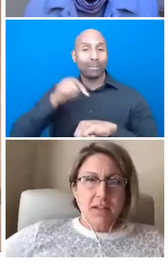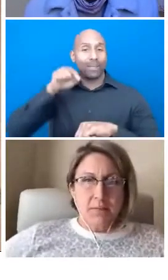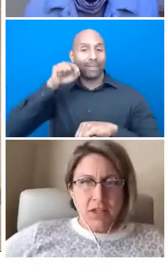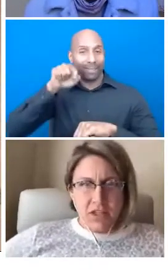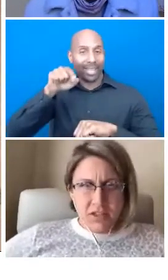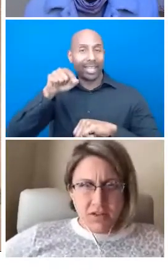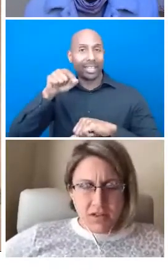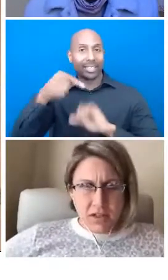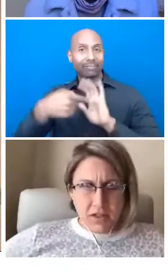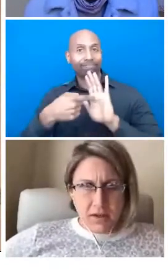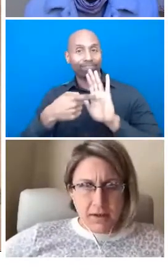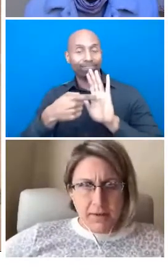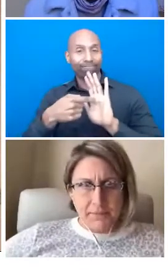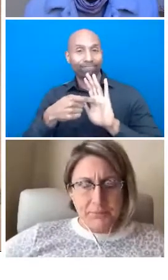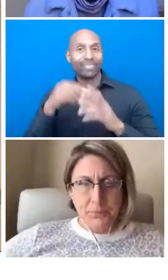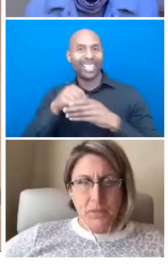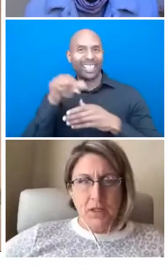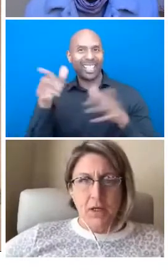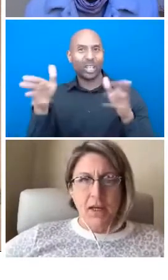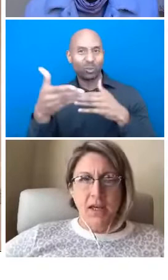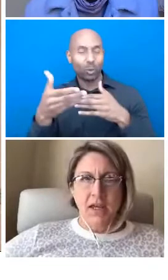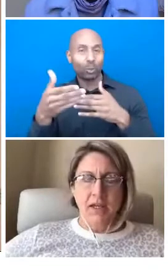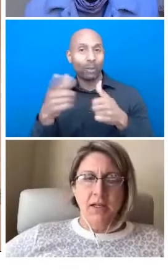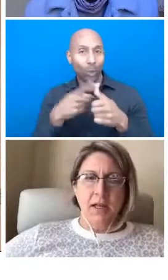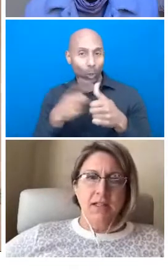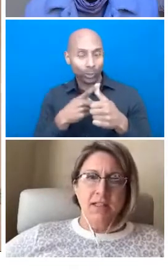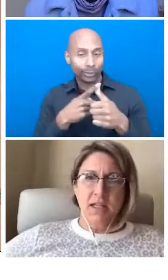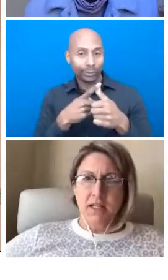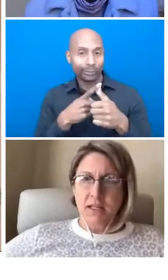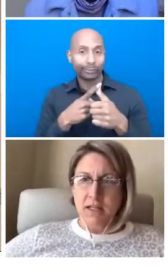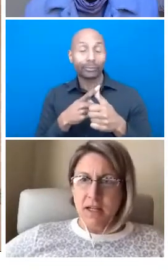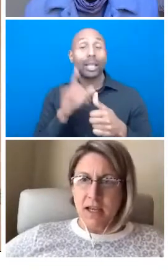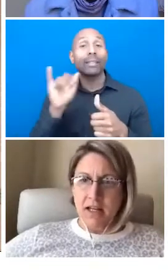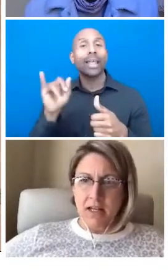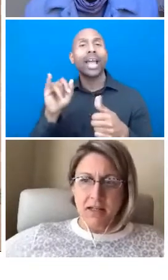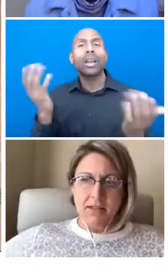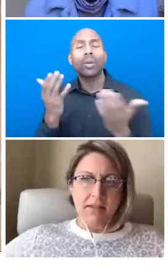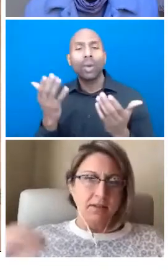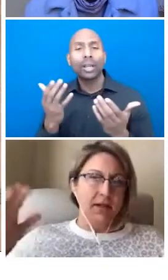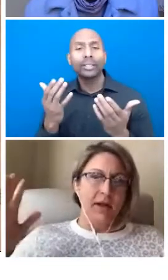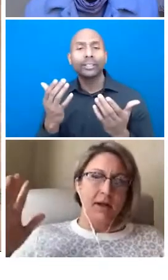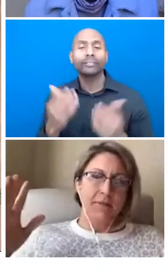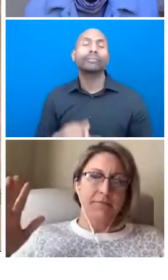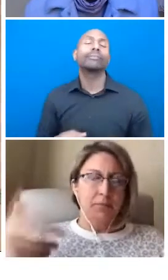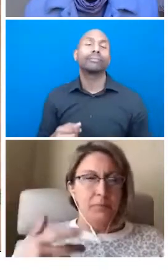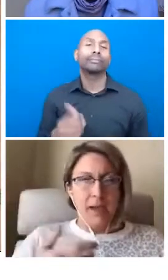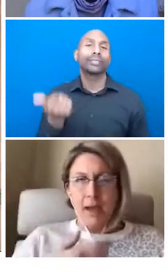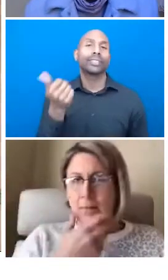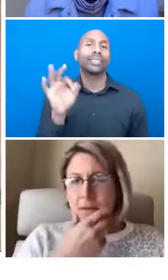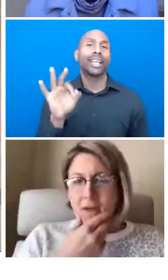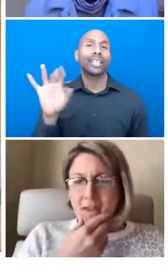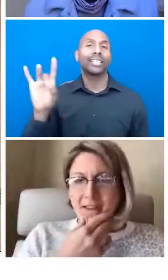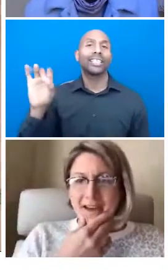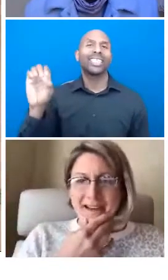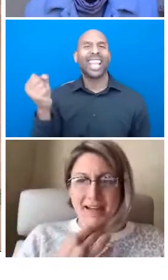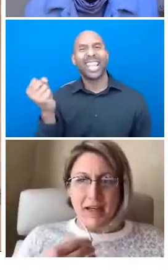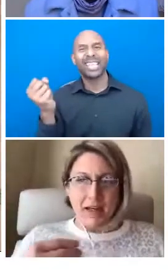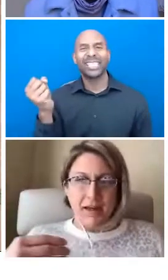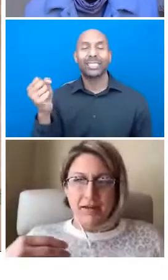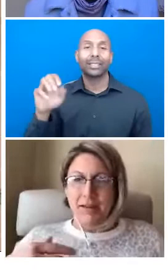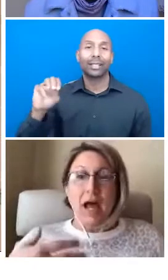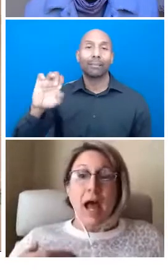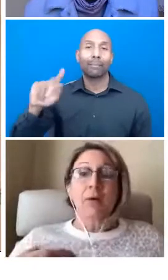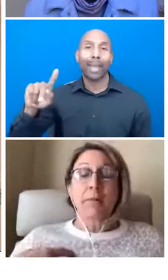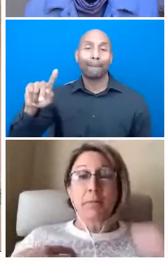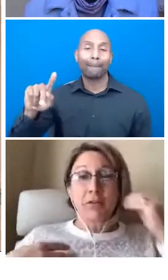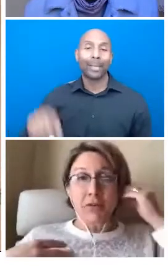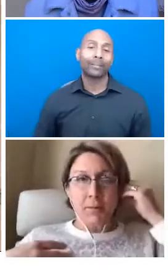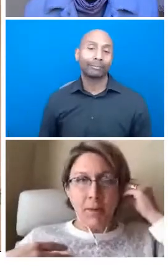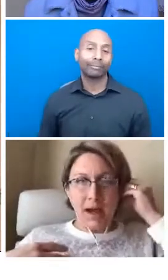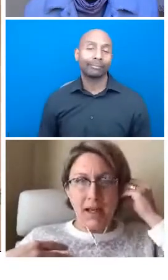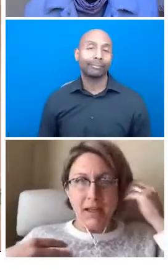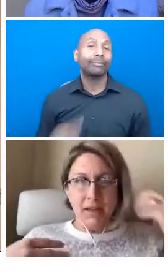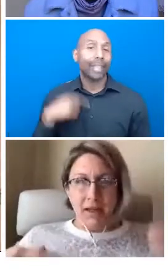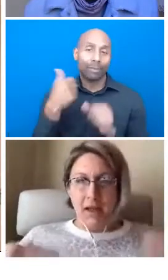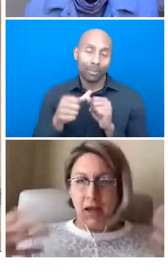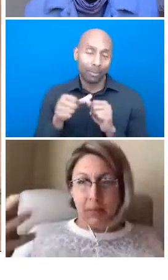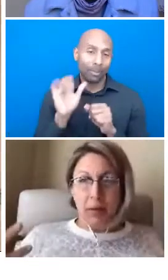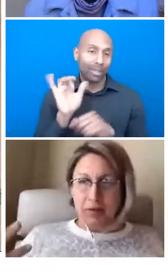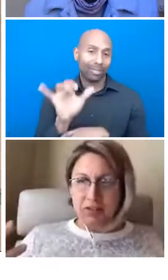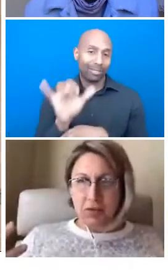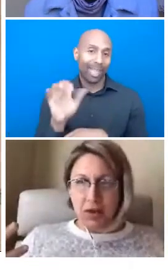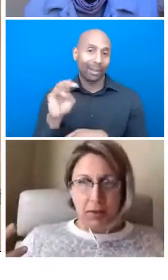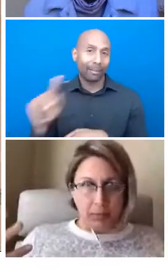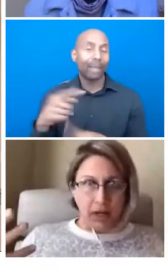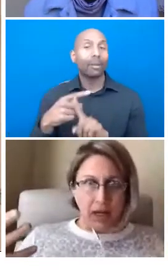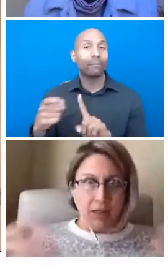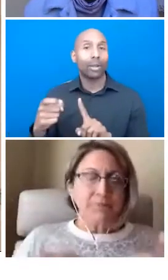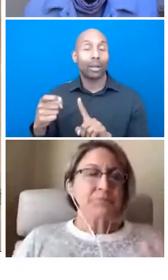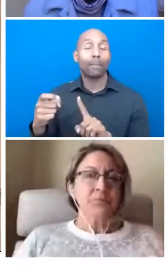This image is using a 1980s map that I remember from my public school upbringing.